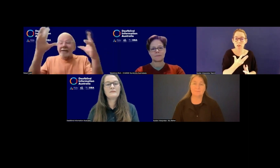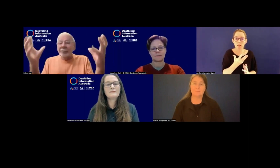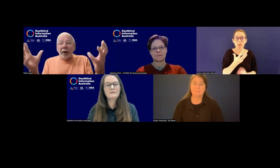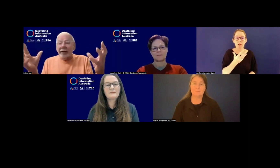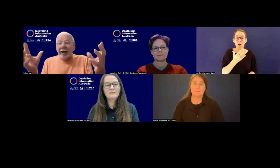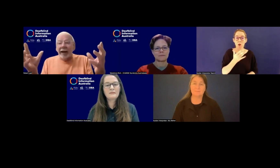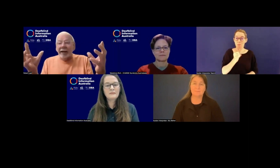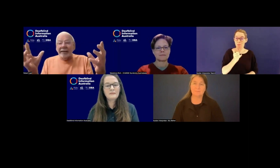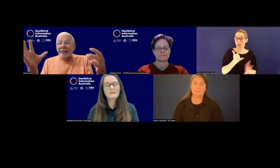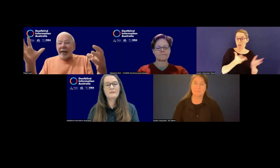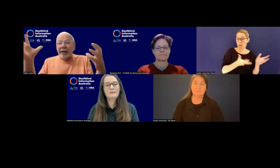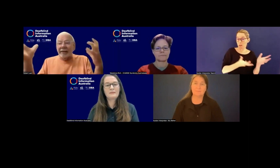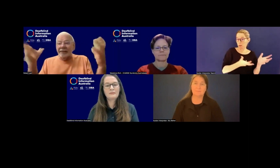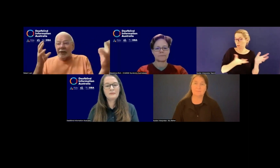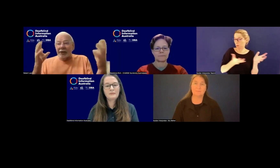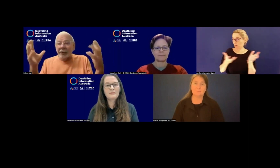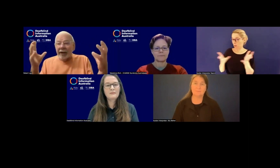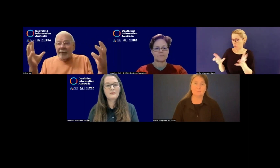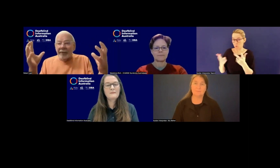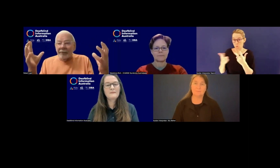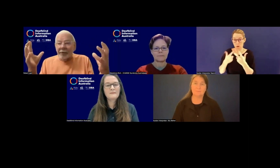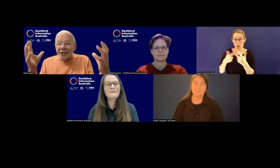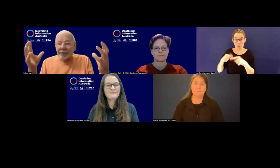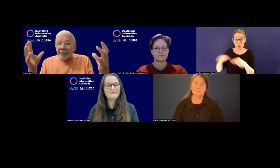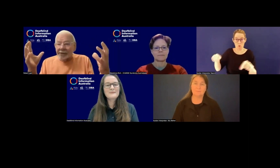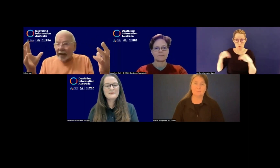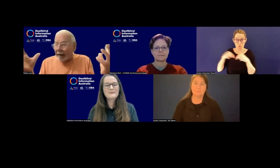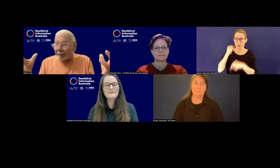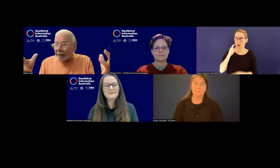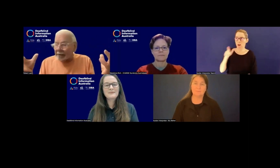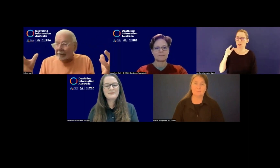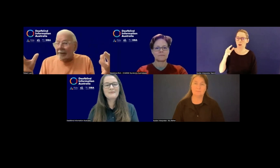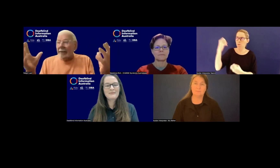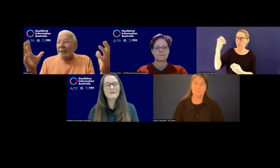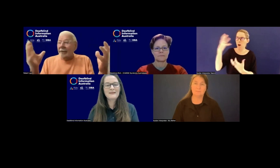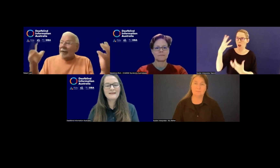bright light and that gives a cue enough that what something's going to happen is not going